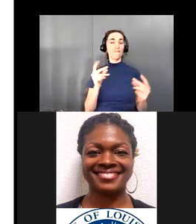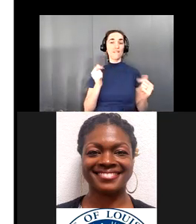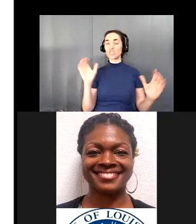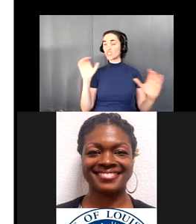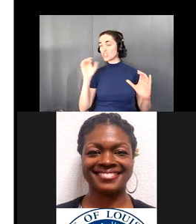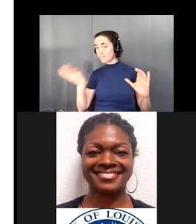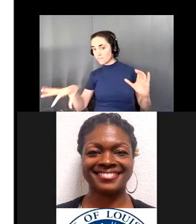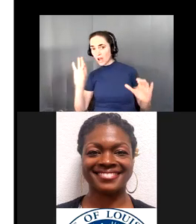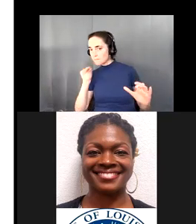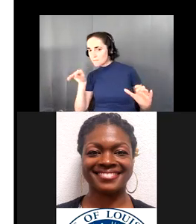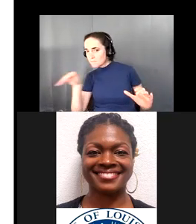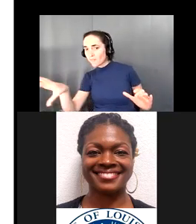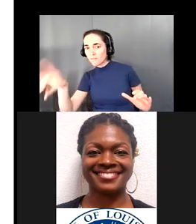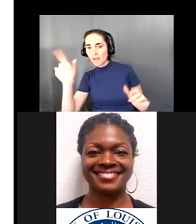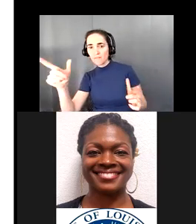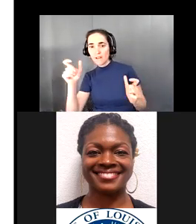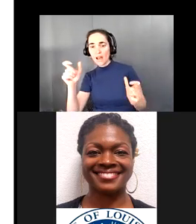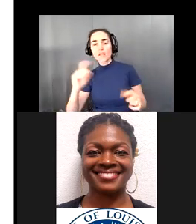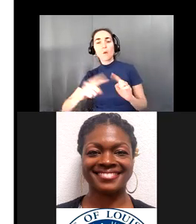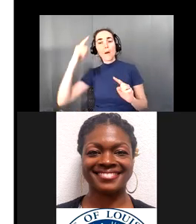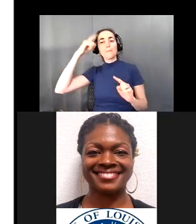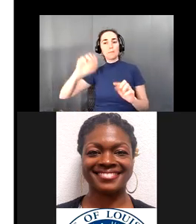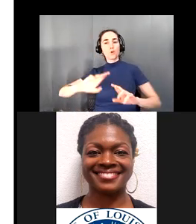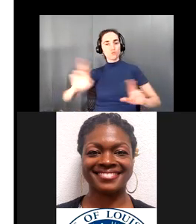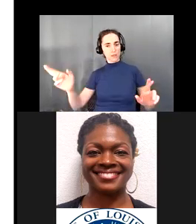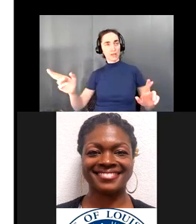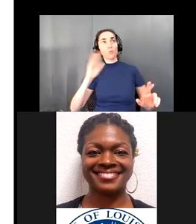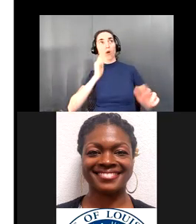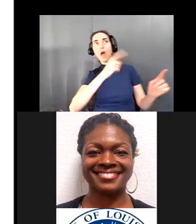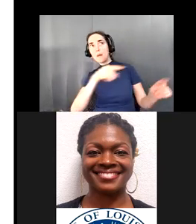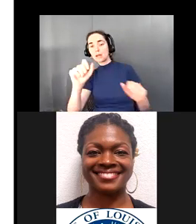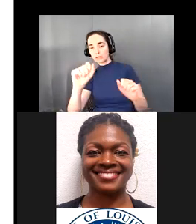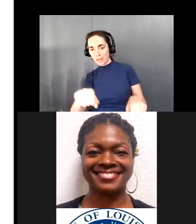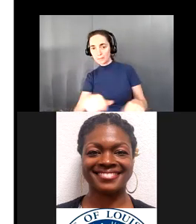but just be prepared for that. And the response is going to come. The track and technologies,